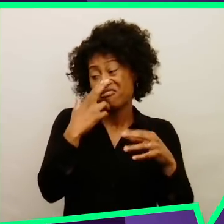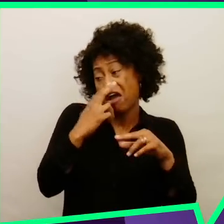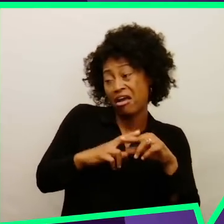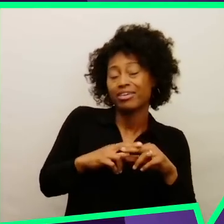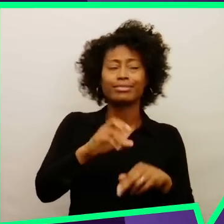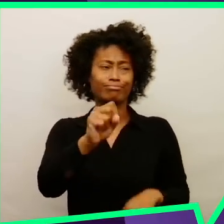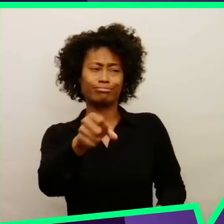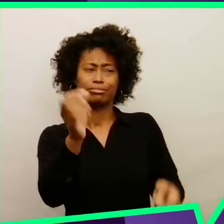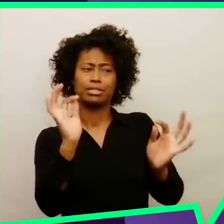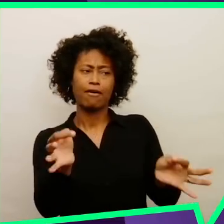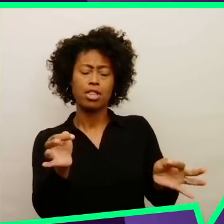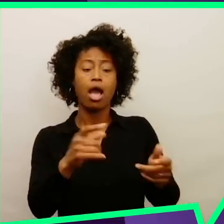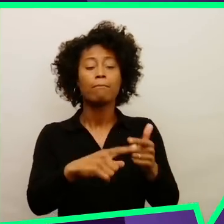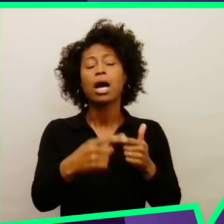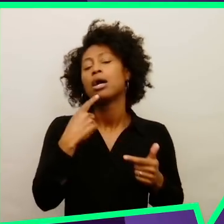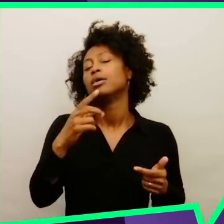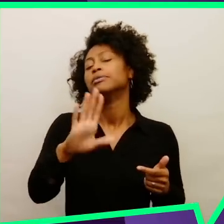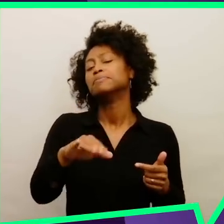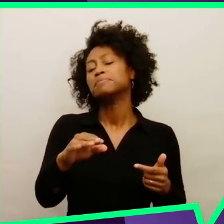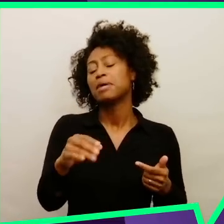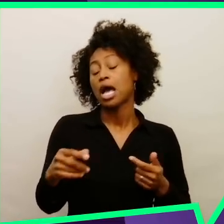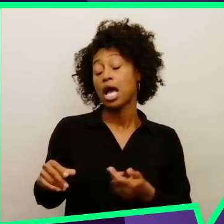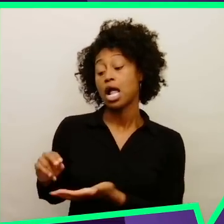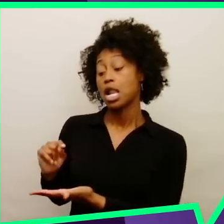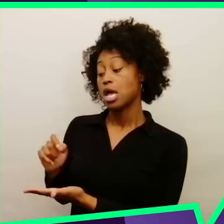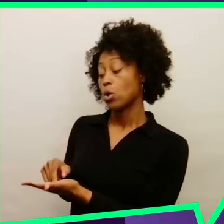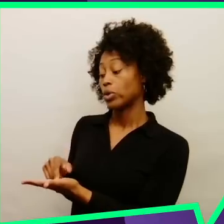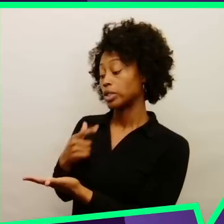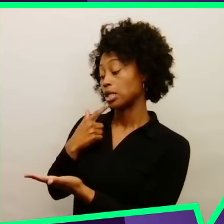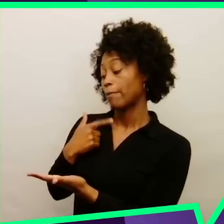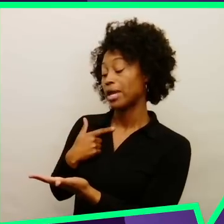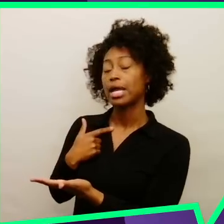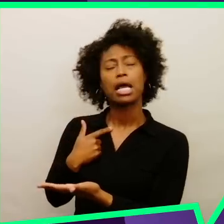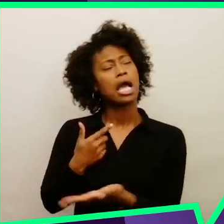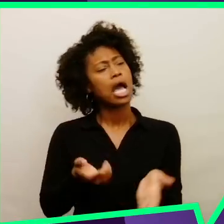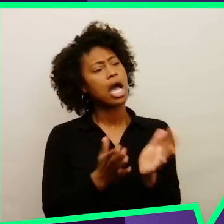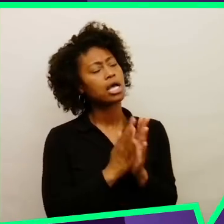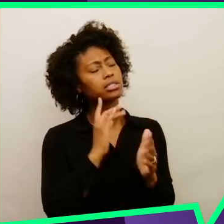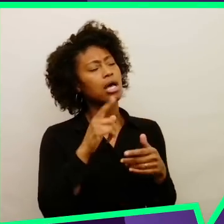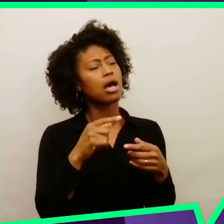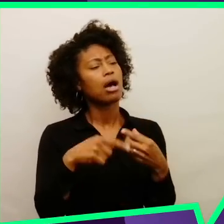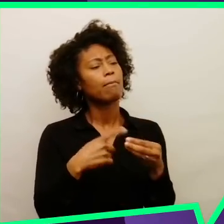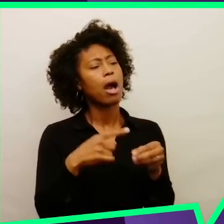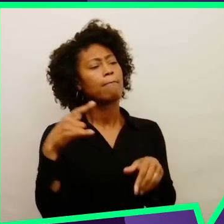Speaking of fun, I have a note to ask you about a plane pull. What's that about? What's going on there?